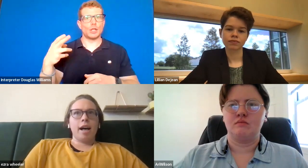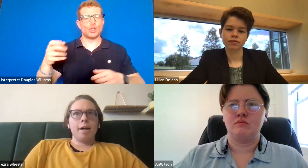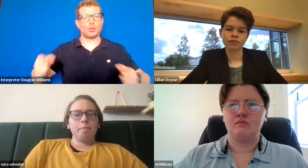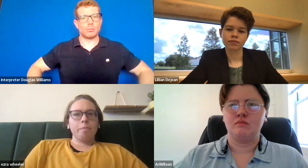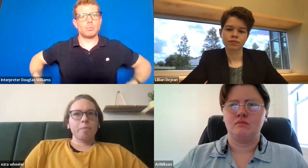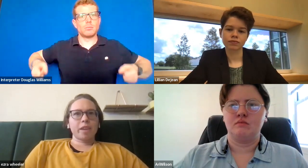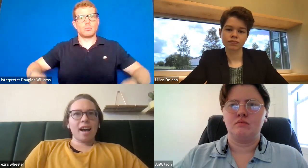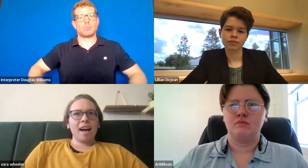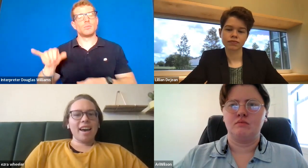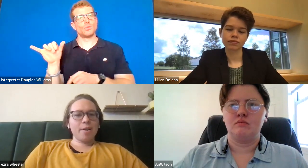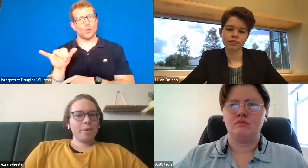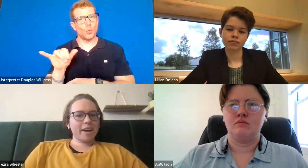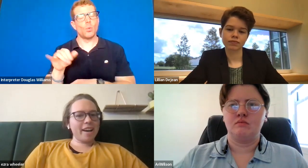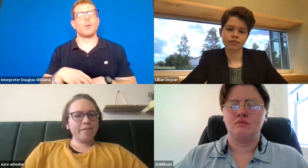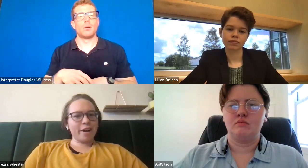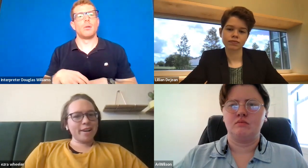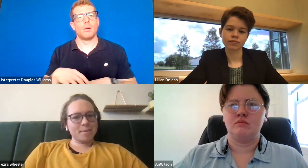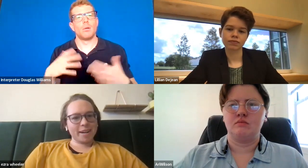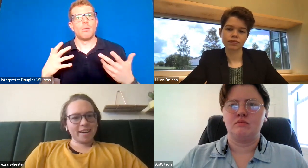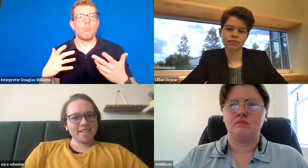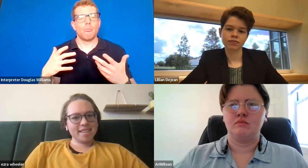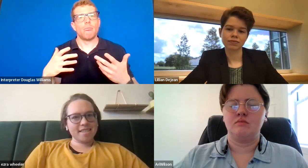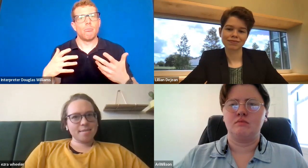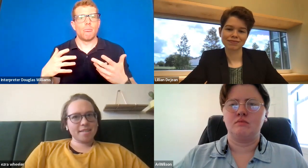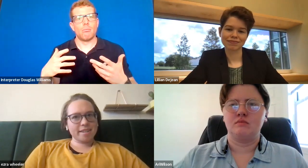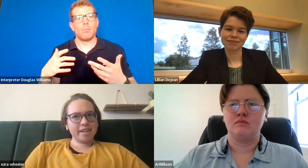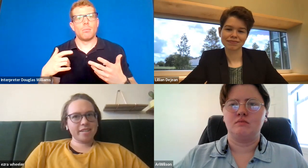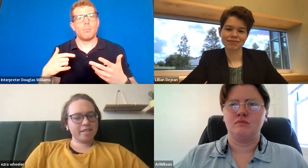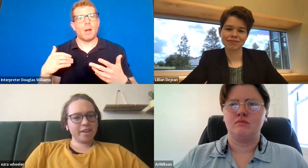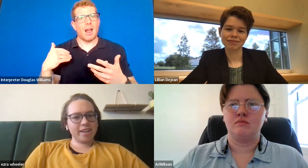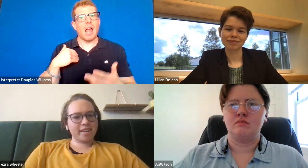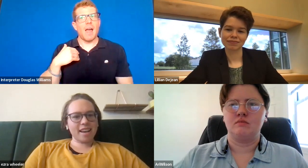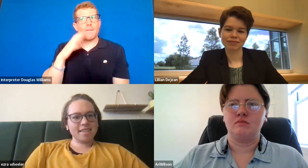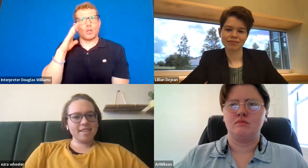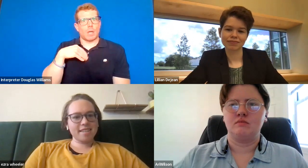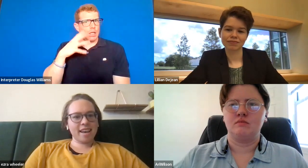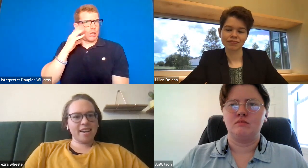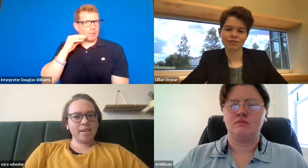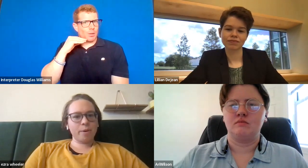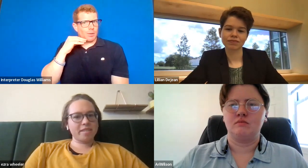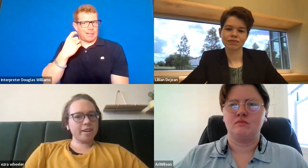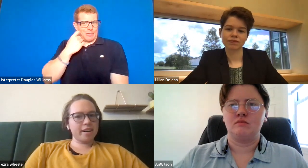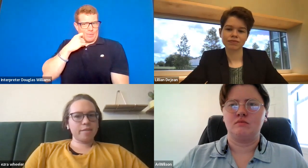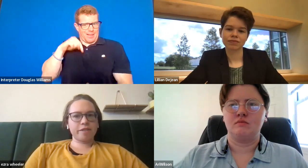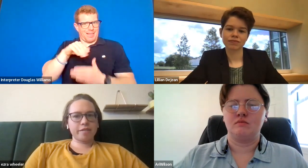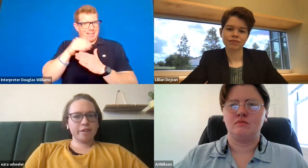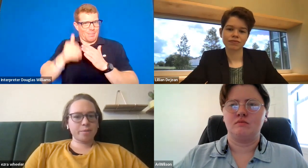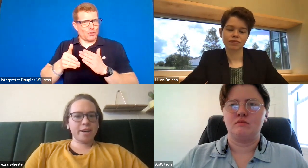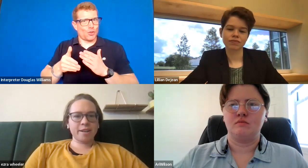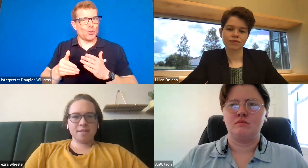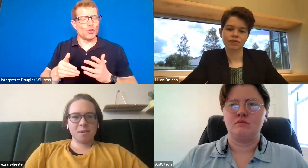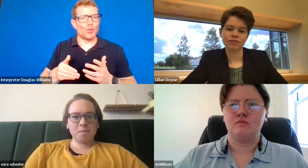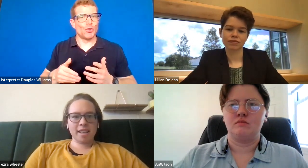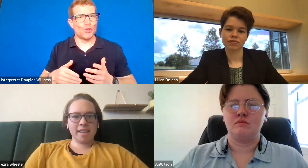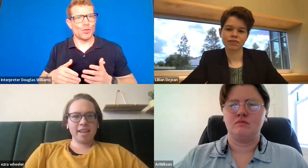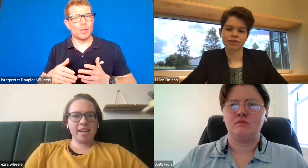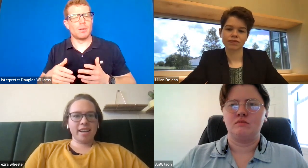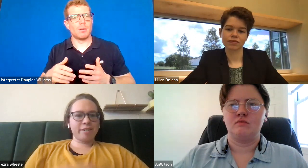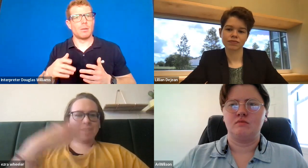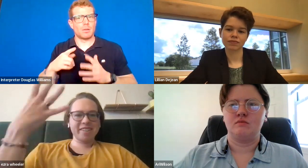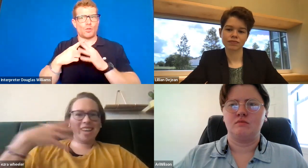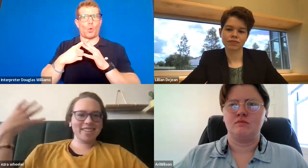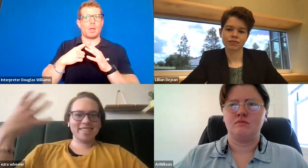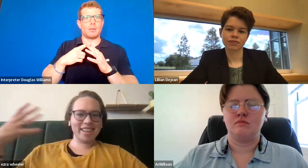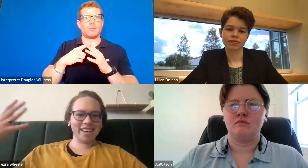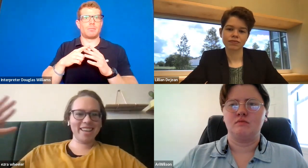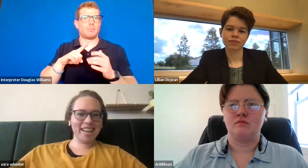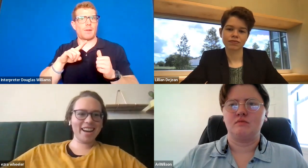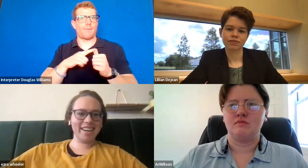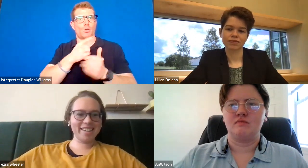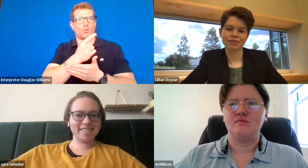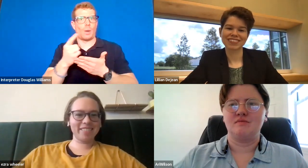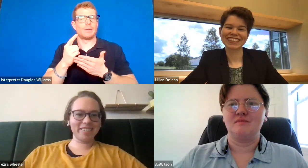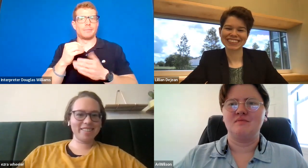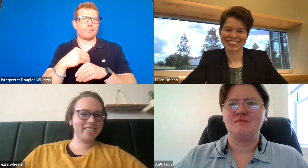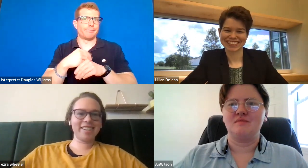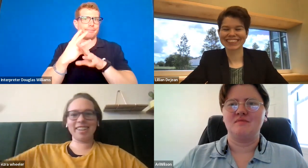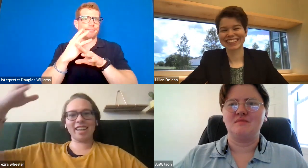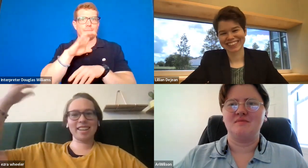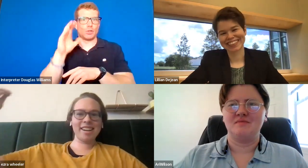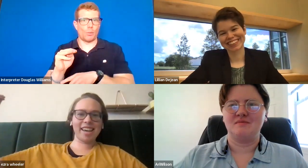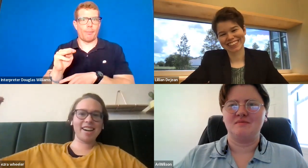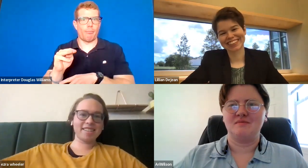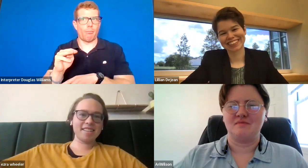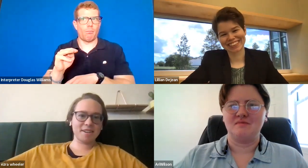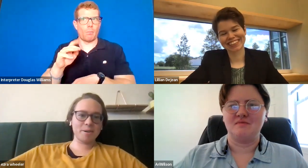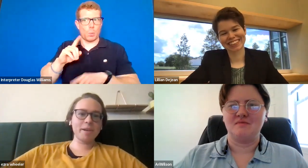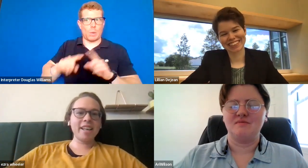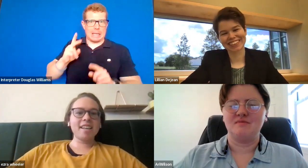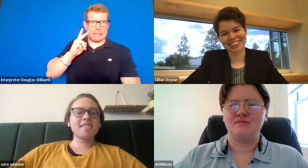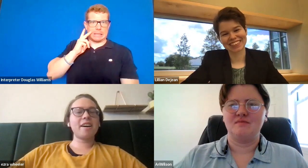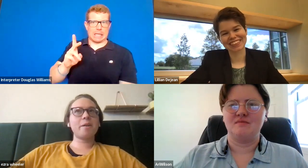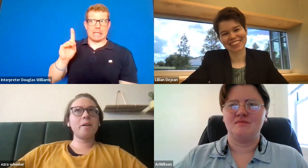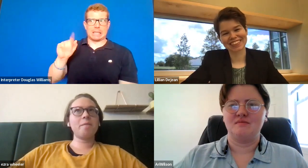I had a kind of odd experience this semester just going to classes, and we started for the first week on zoom, and then, of course, you can't see any of the disabled like indicators in zoom so my